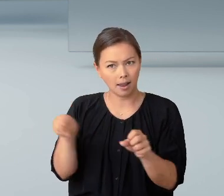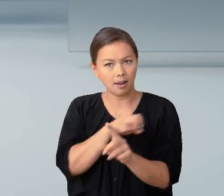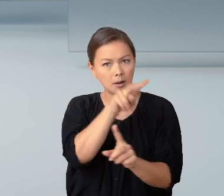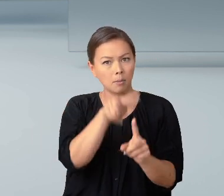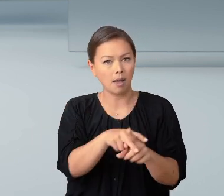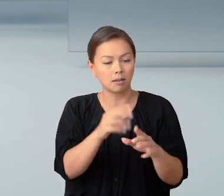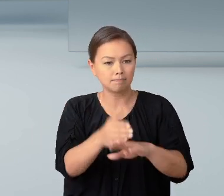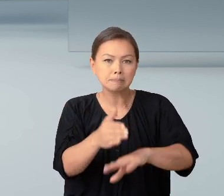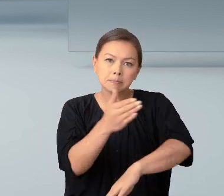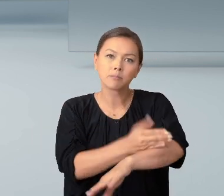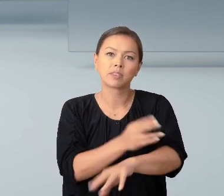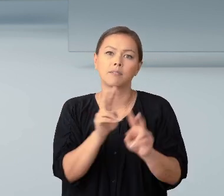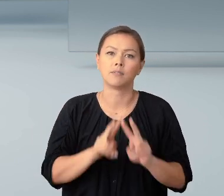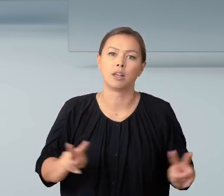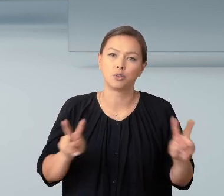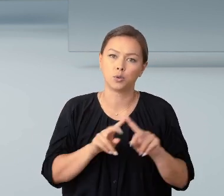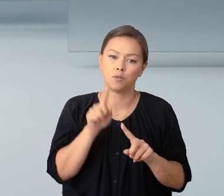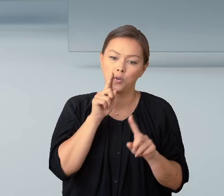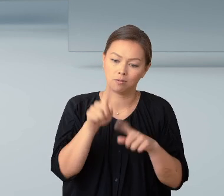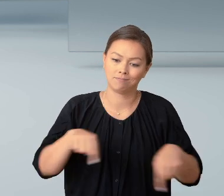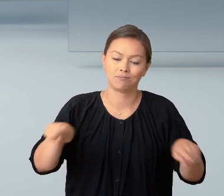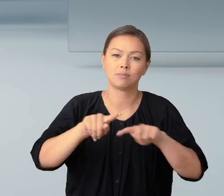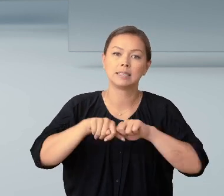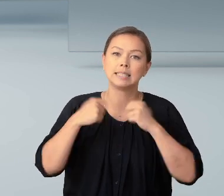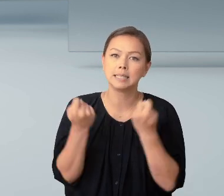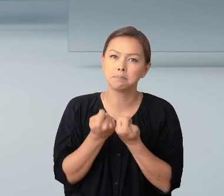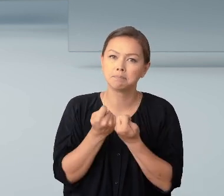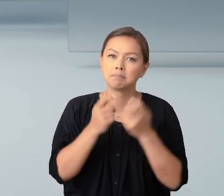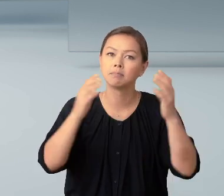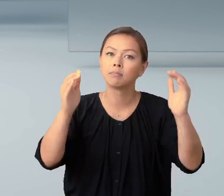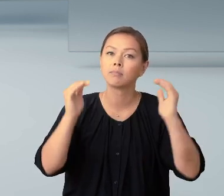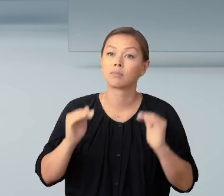key business, technical, and leadership stakeholders will support a successful